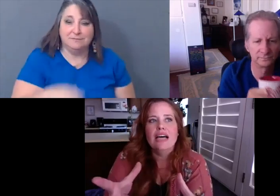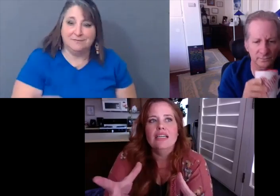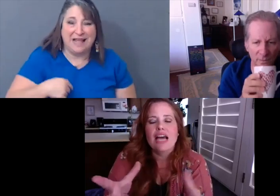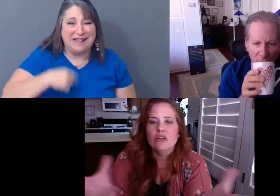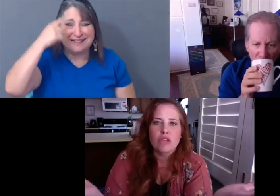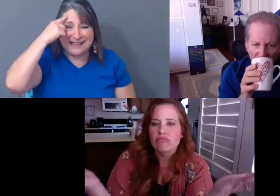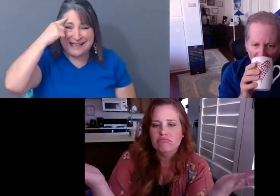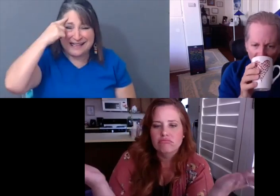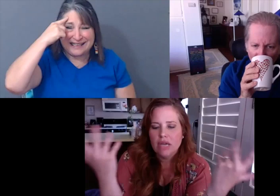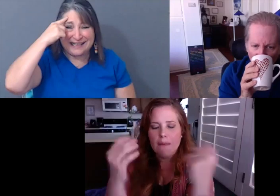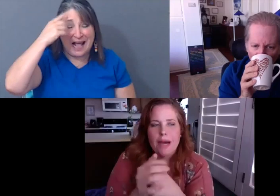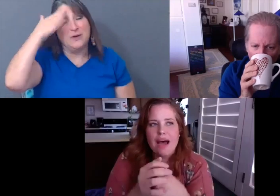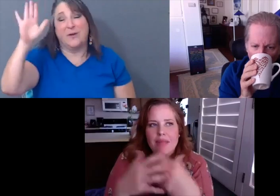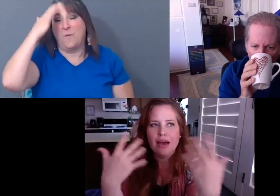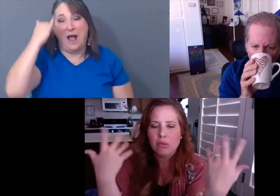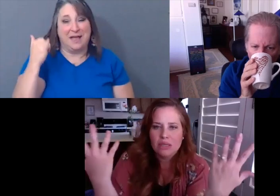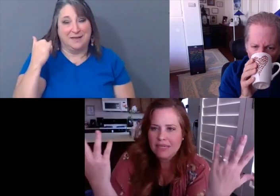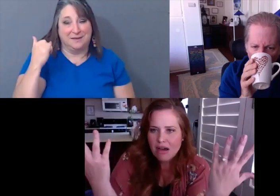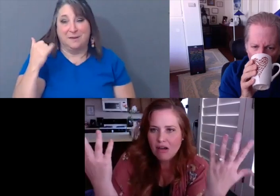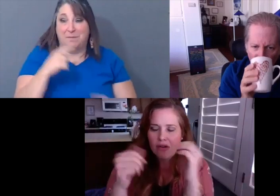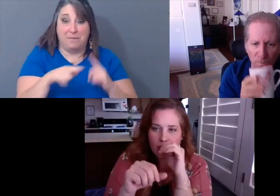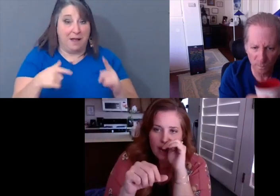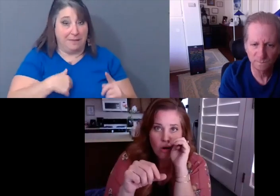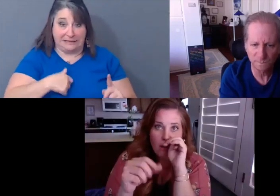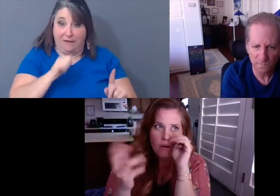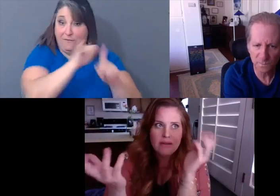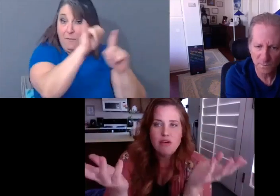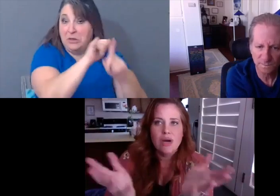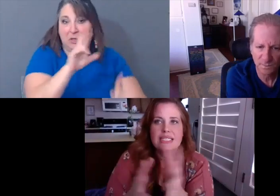I don't know, but I'm not a bully myself. Or, I hope I was never was.